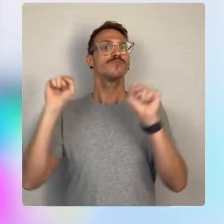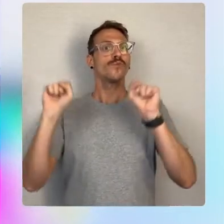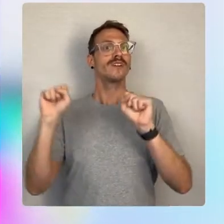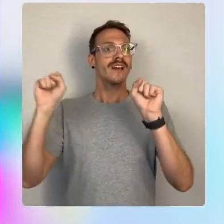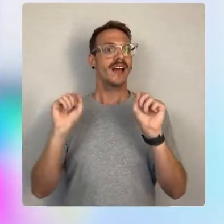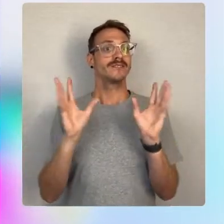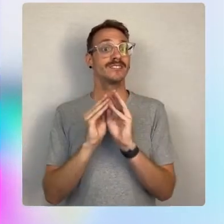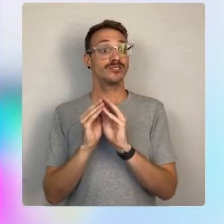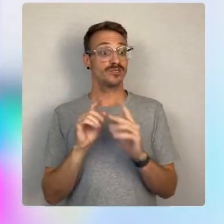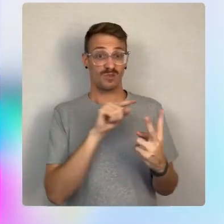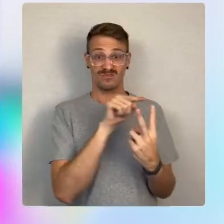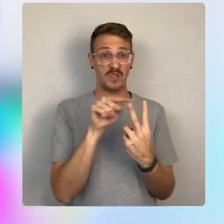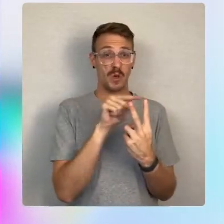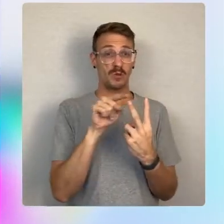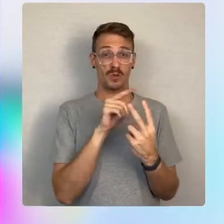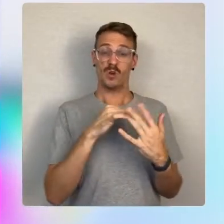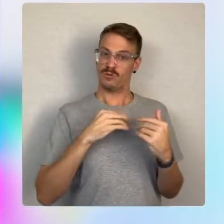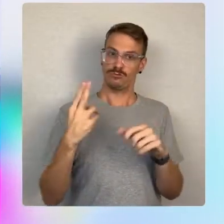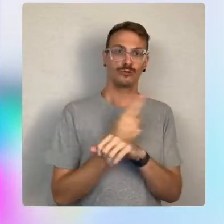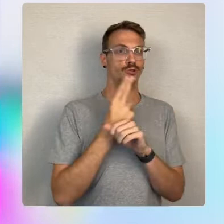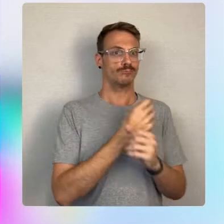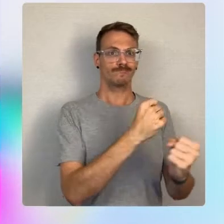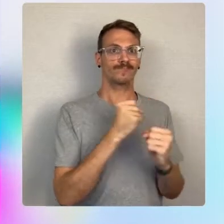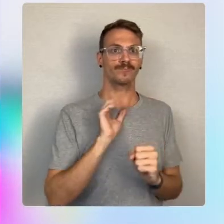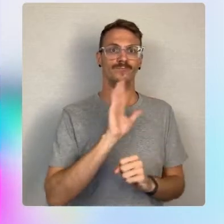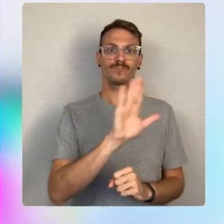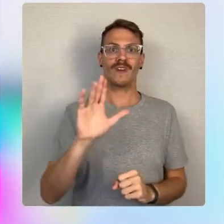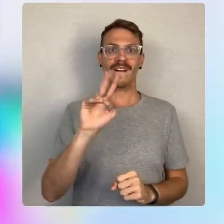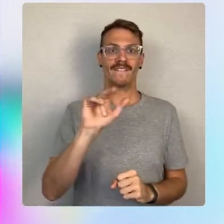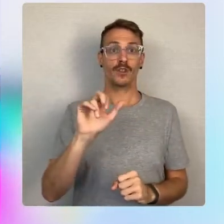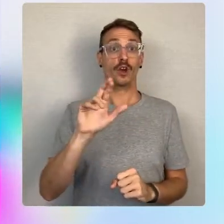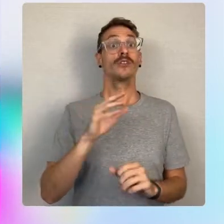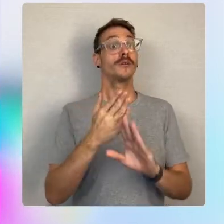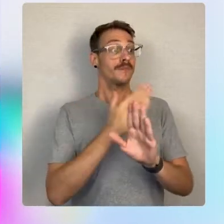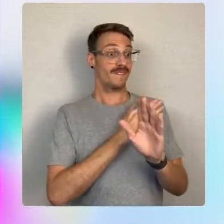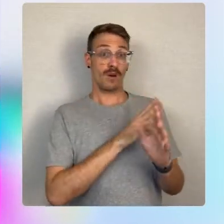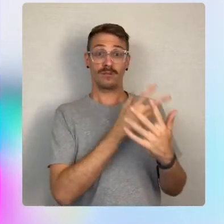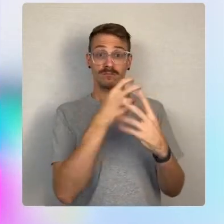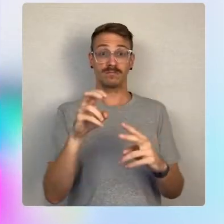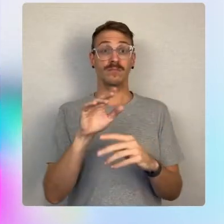So we have these two most very utilized avatars. Before integrating Meta Avatars,